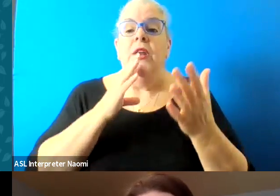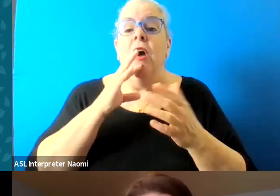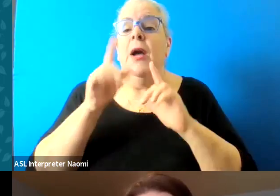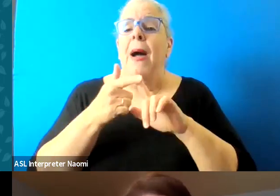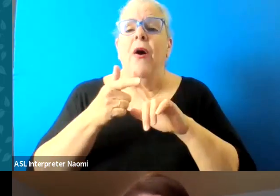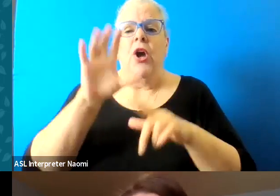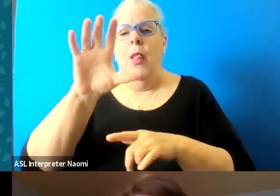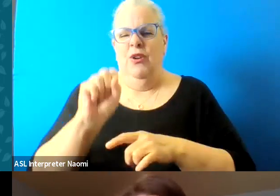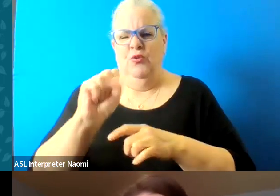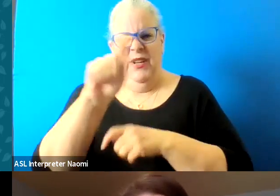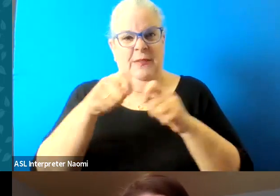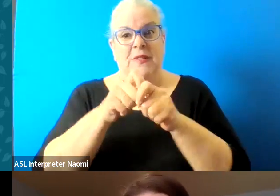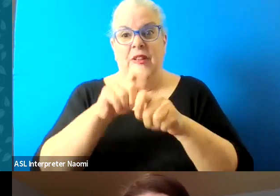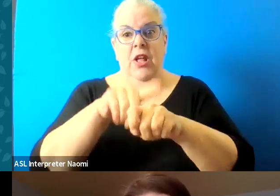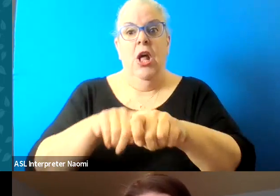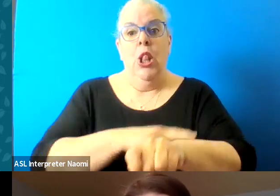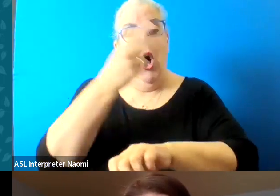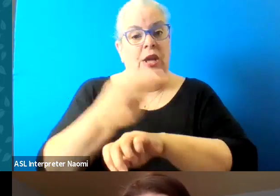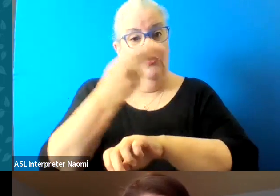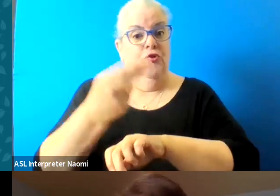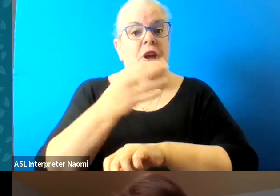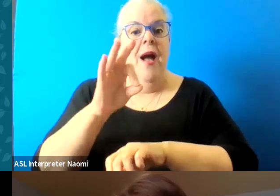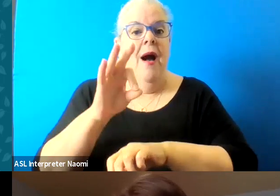in our long history of disability civil rights advocacy